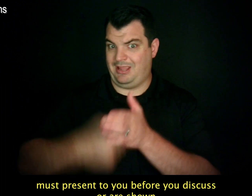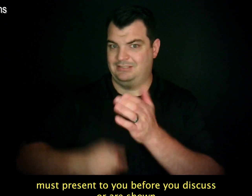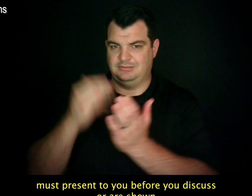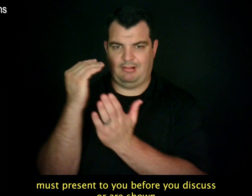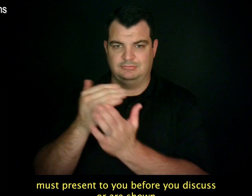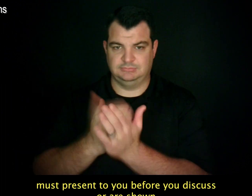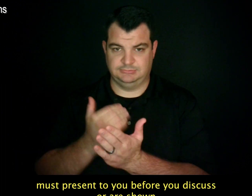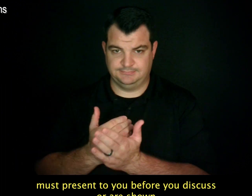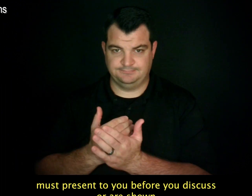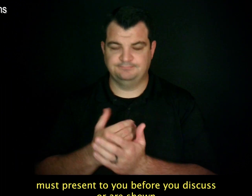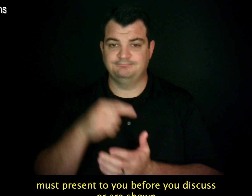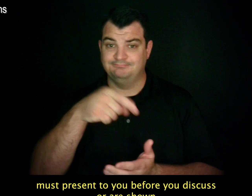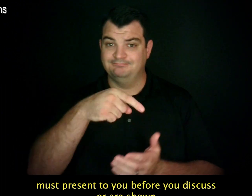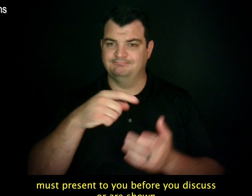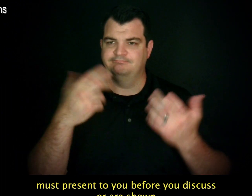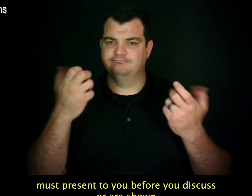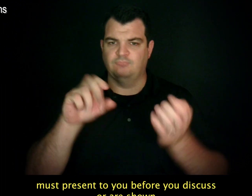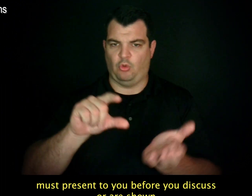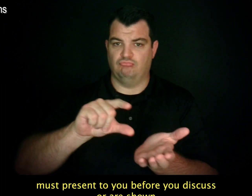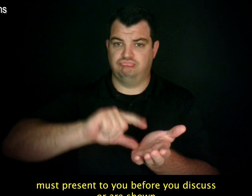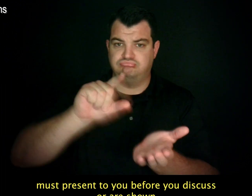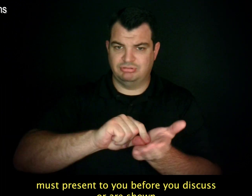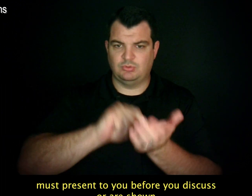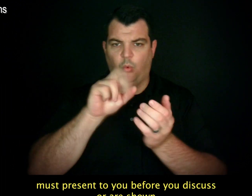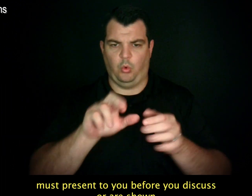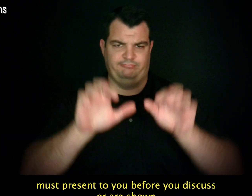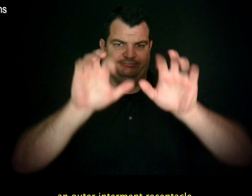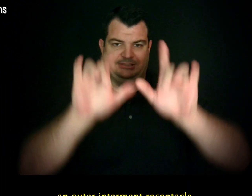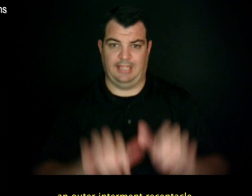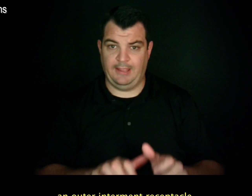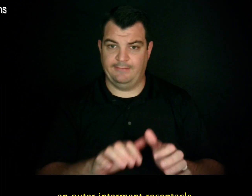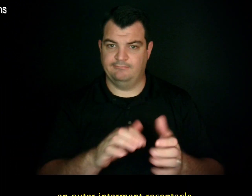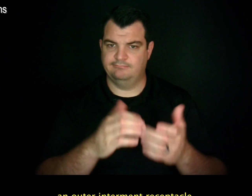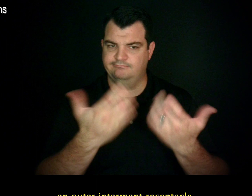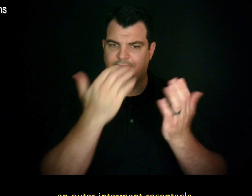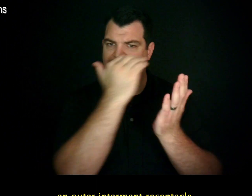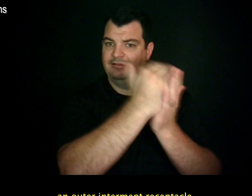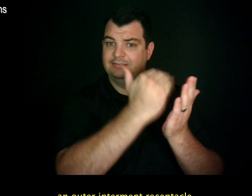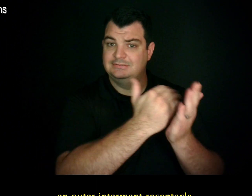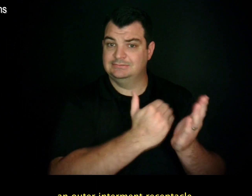must present to you before you discuss or are shown an outer interment receptacle.